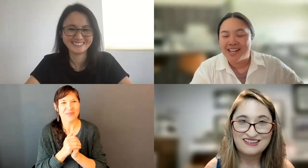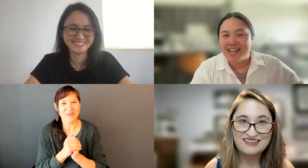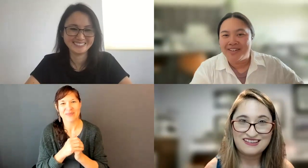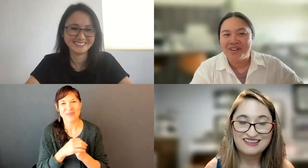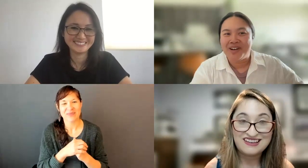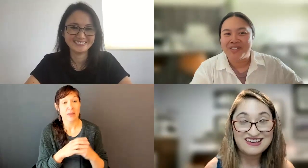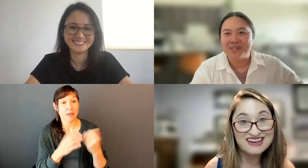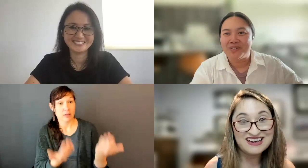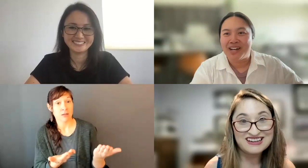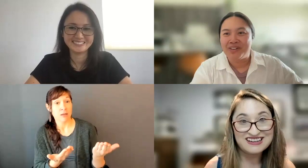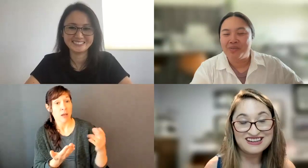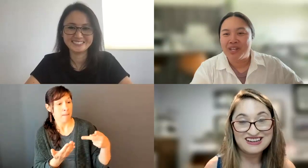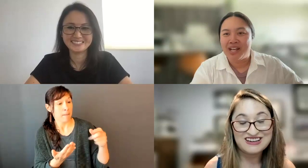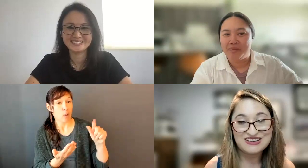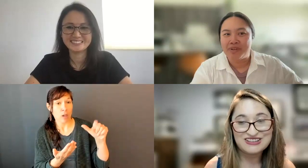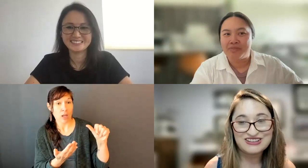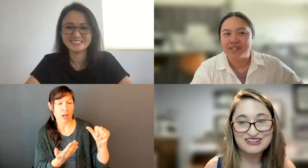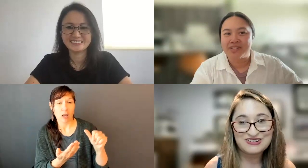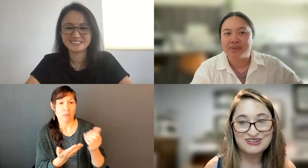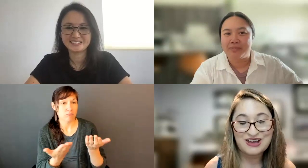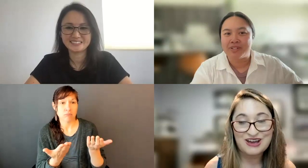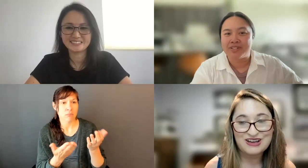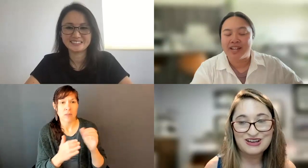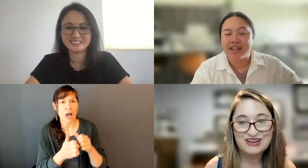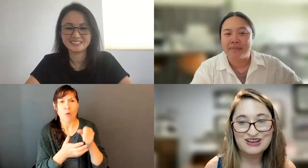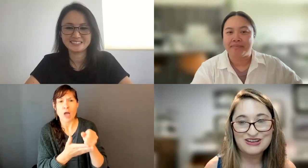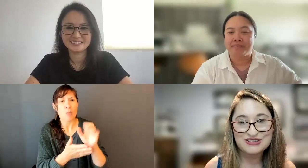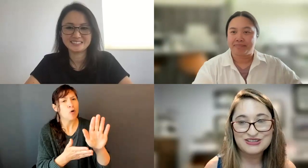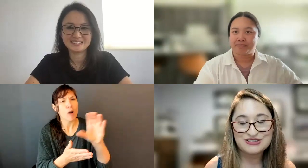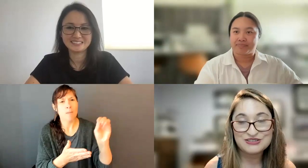Paola, what about you? How can we help Pixels n Papers today?